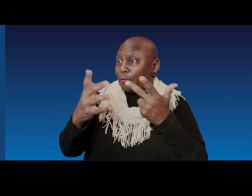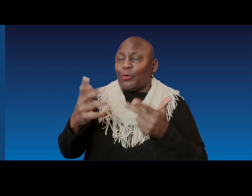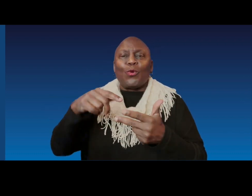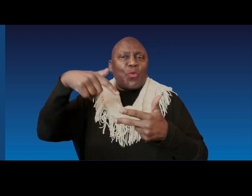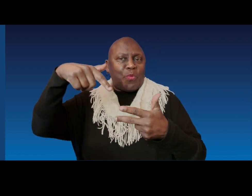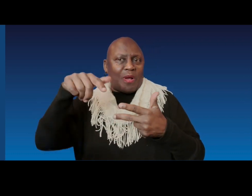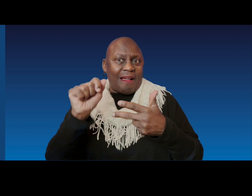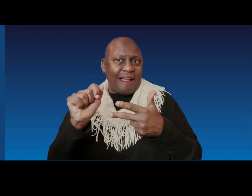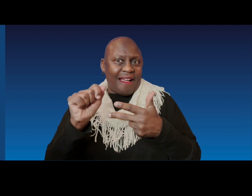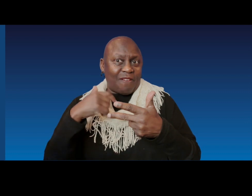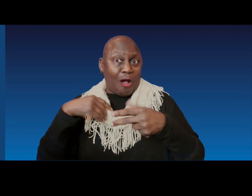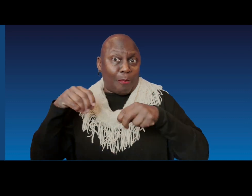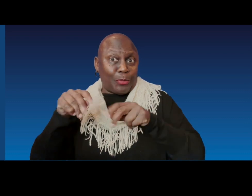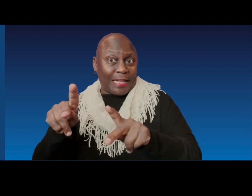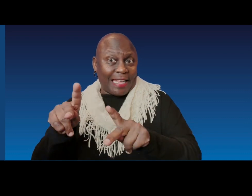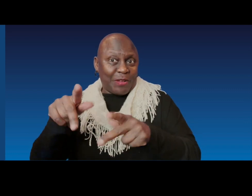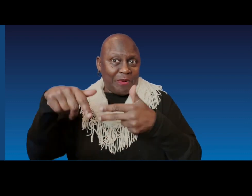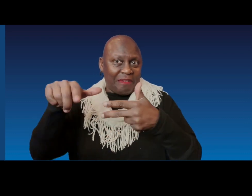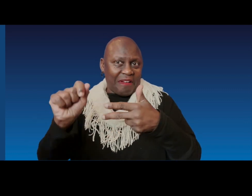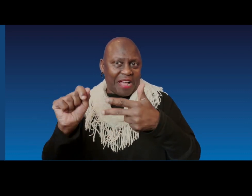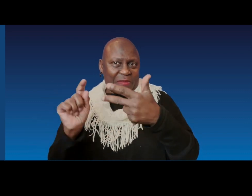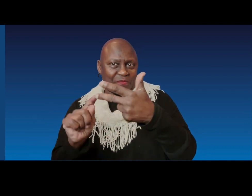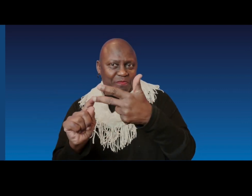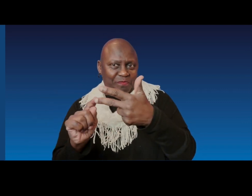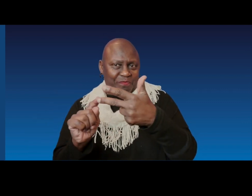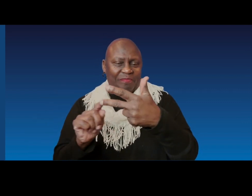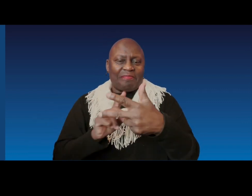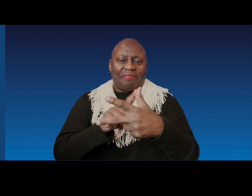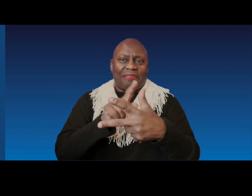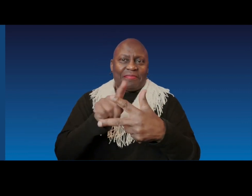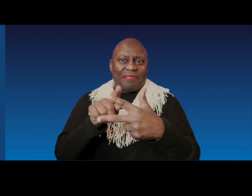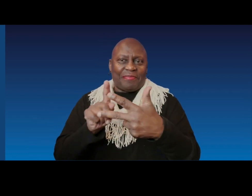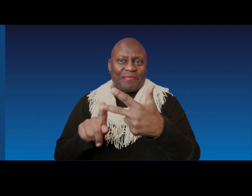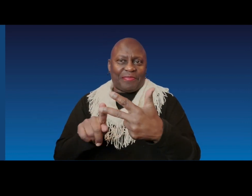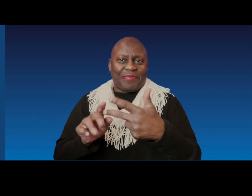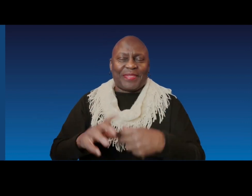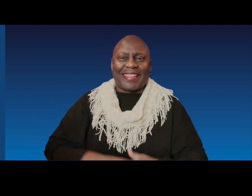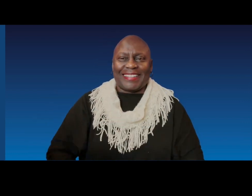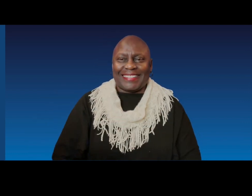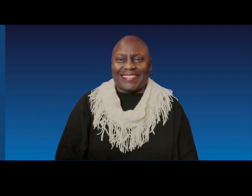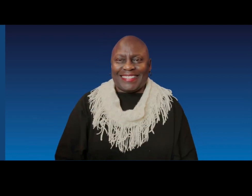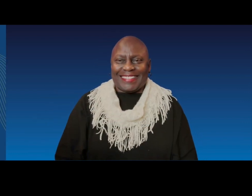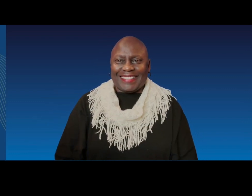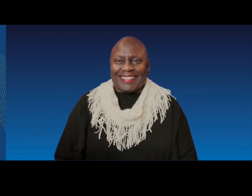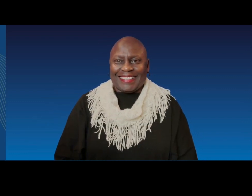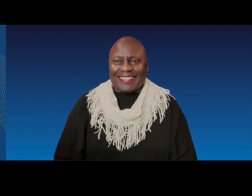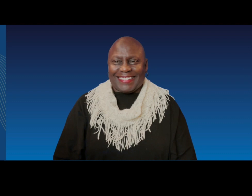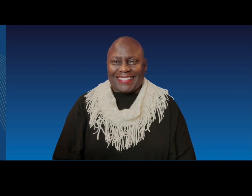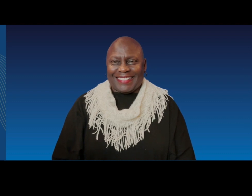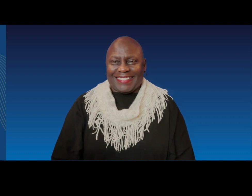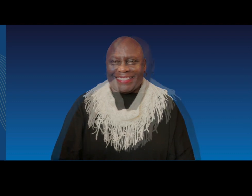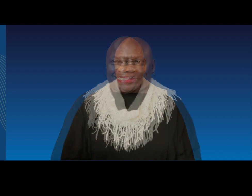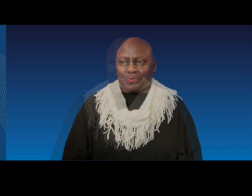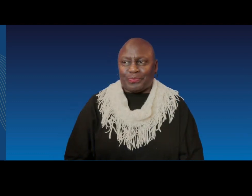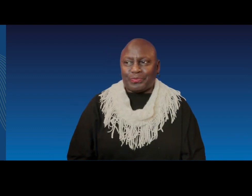we'll have an opportunity for a question and answer session. These are the things we'll do.